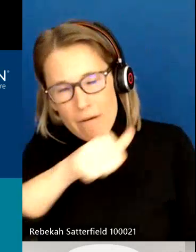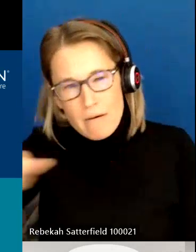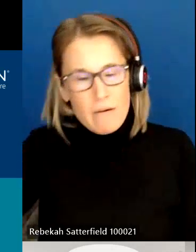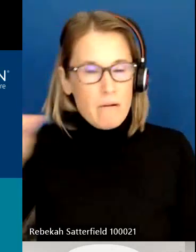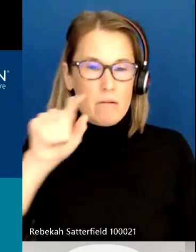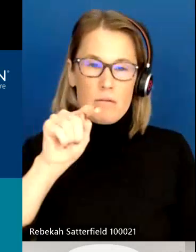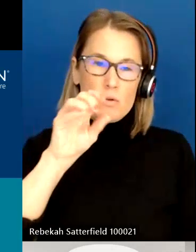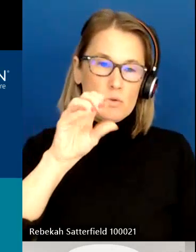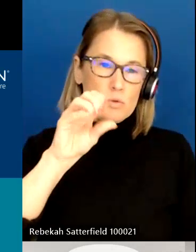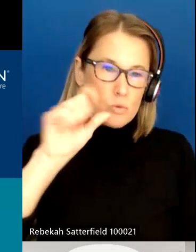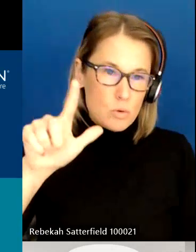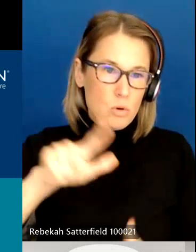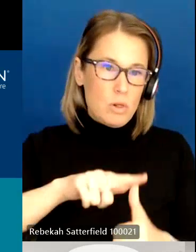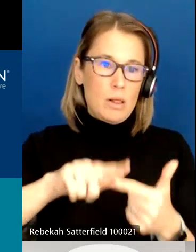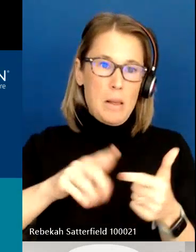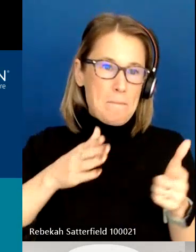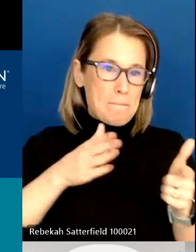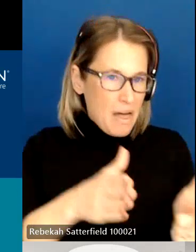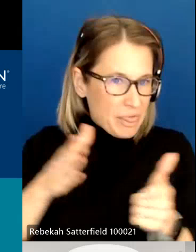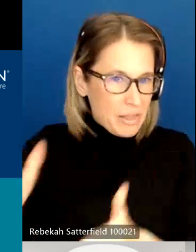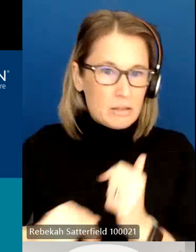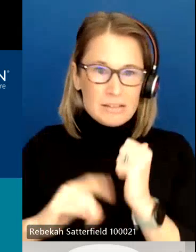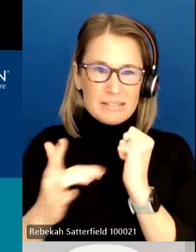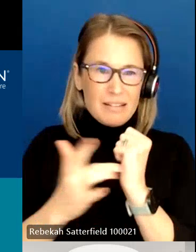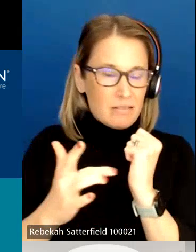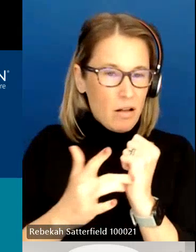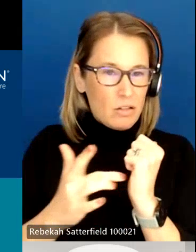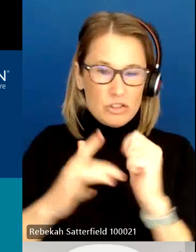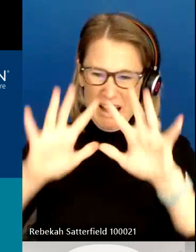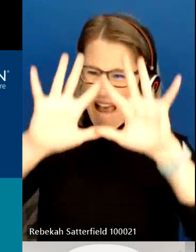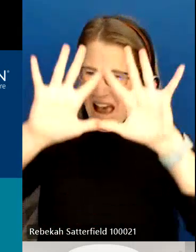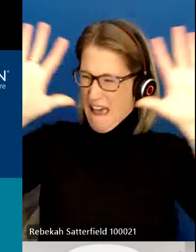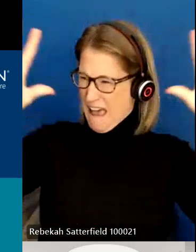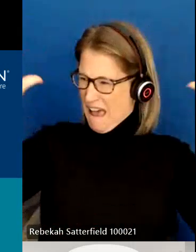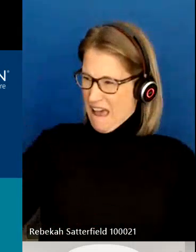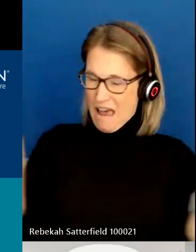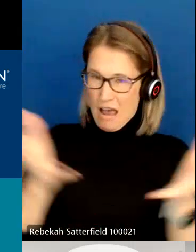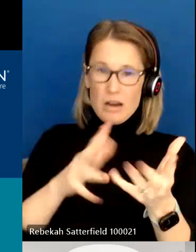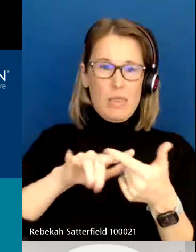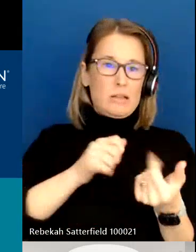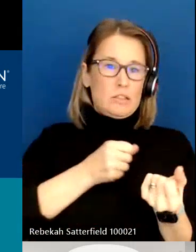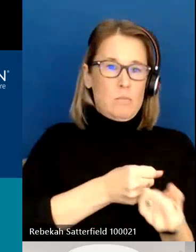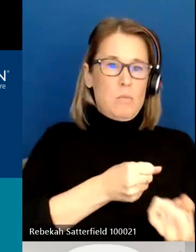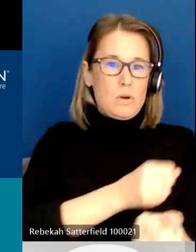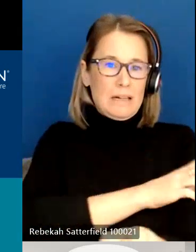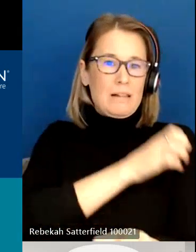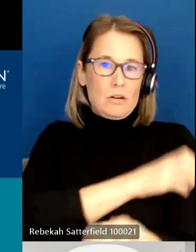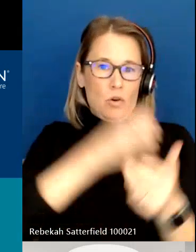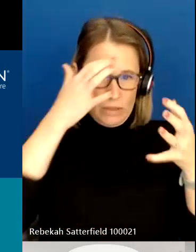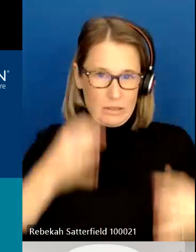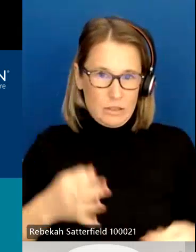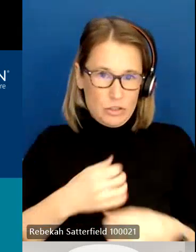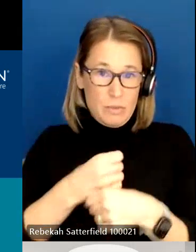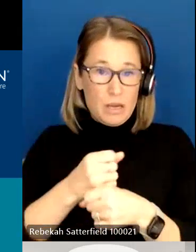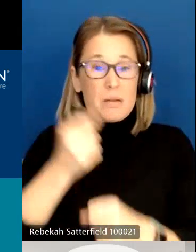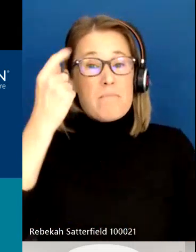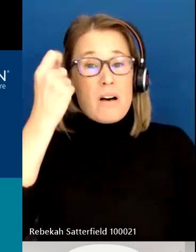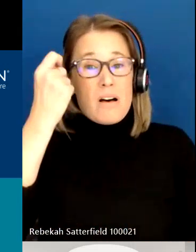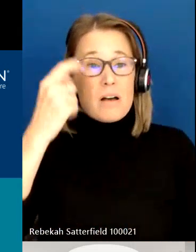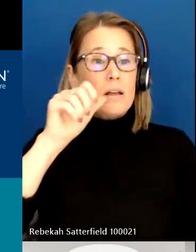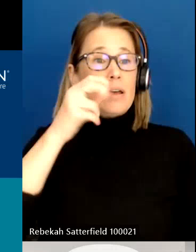method any techn ology that's used to uh support clinical decision- making but HHS was very clear